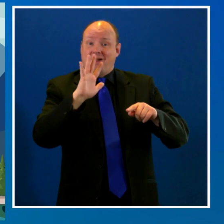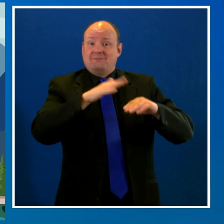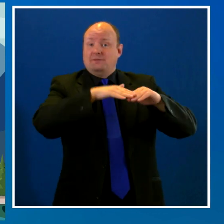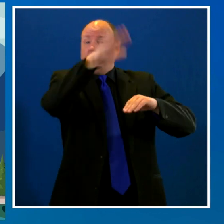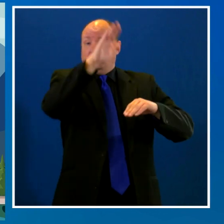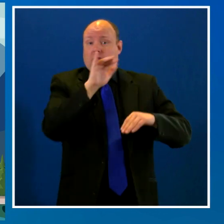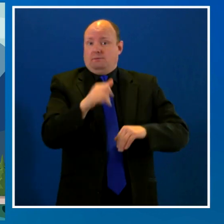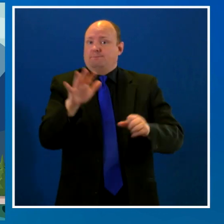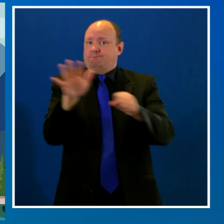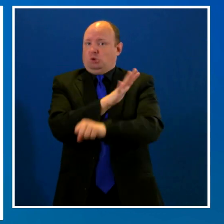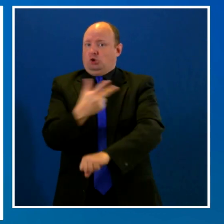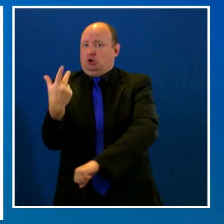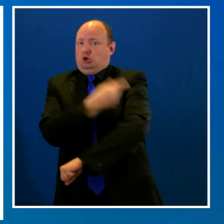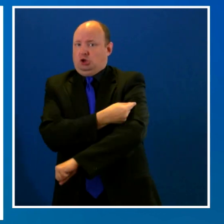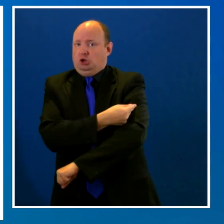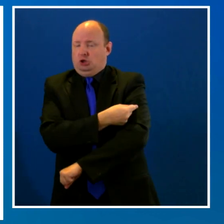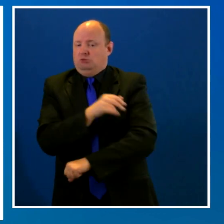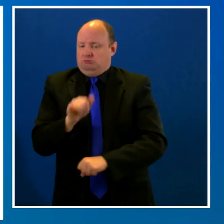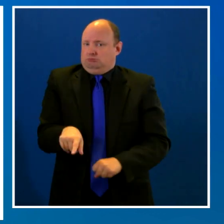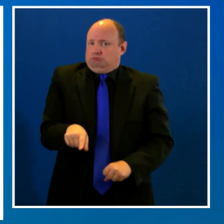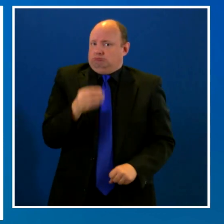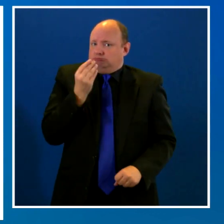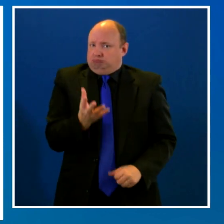The latest numbers from the Washington State Department of